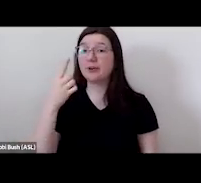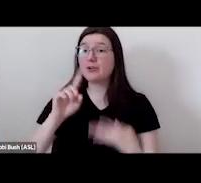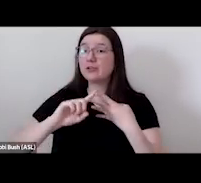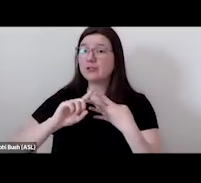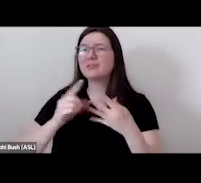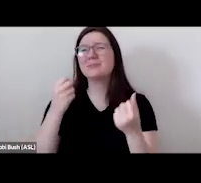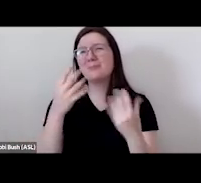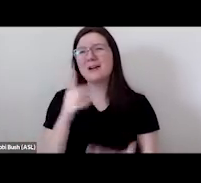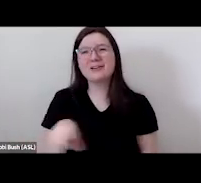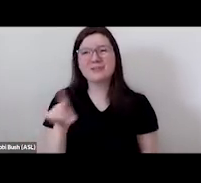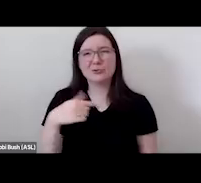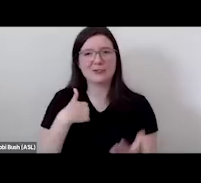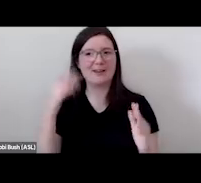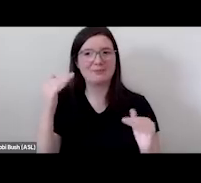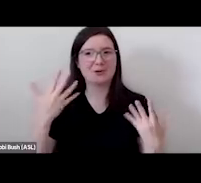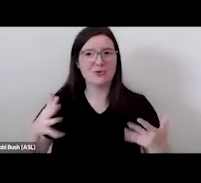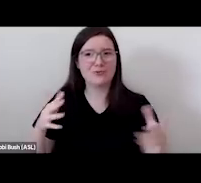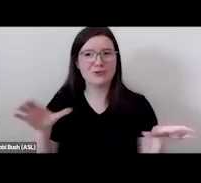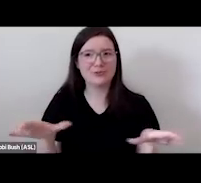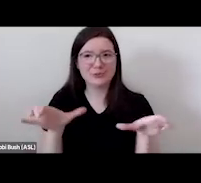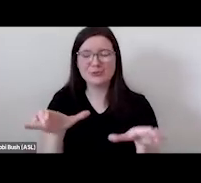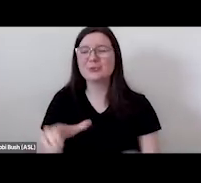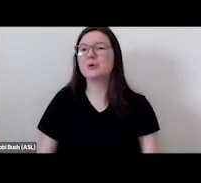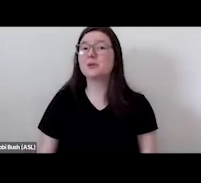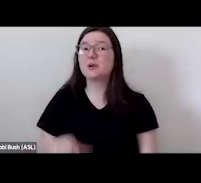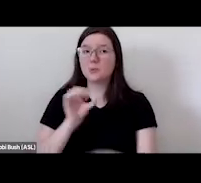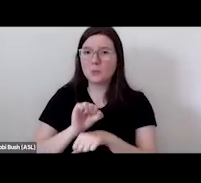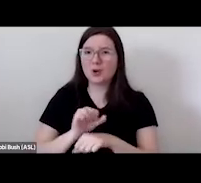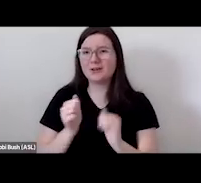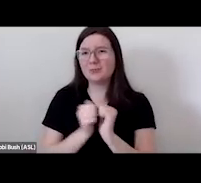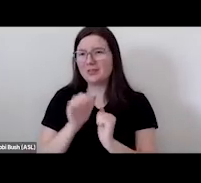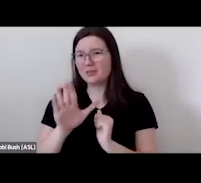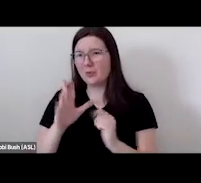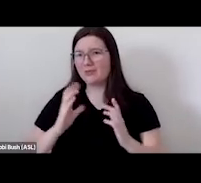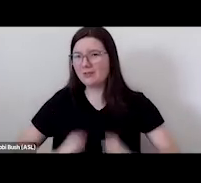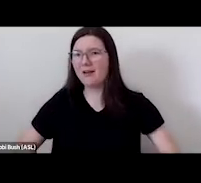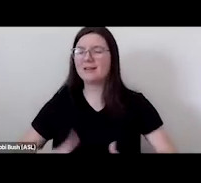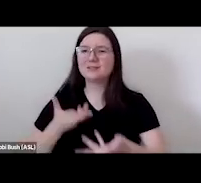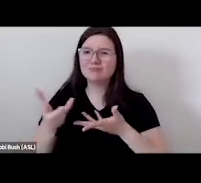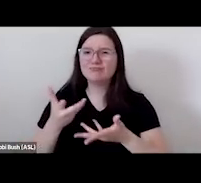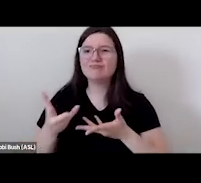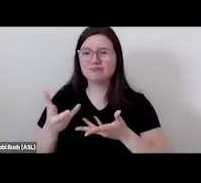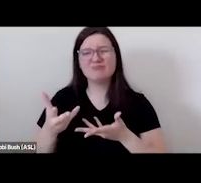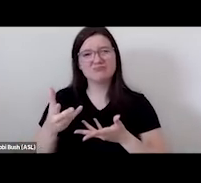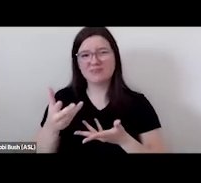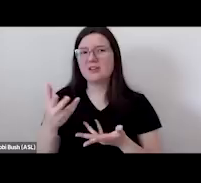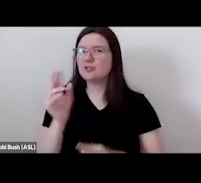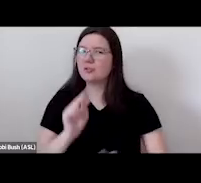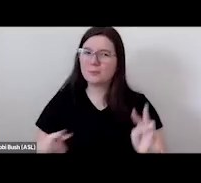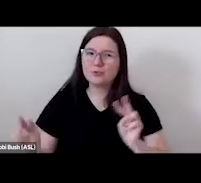with your clients, whatever your population might be. So you're observing the concerns in the unit. This is when you're just gathering information,